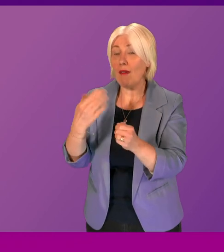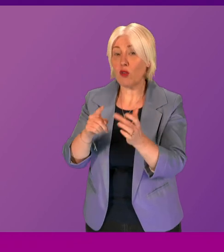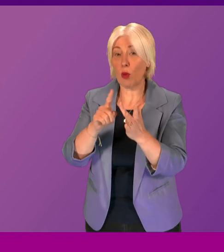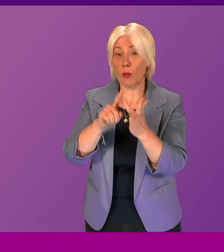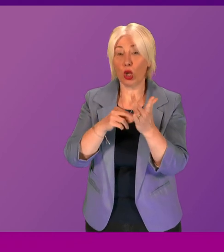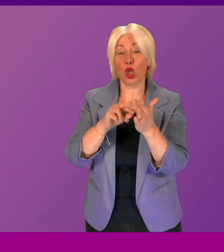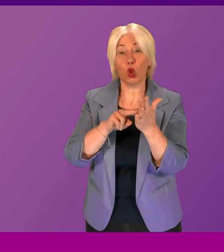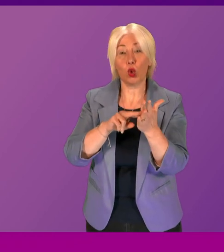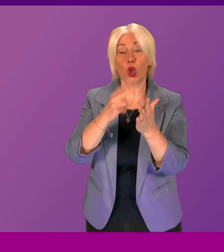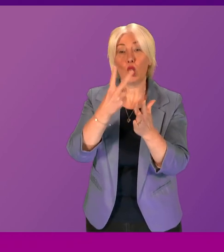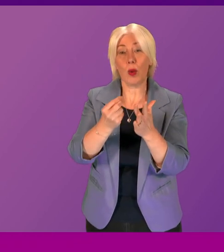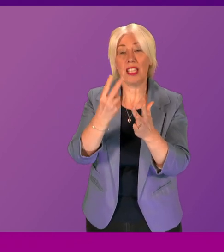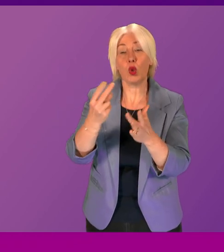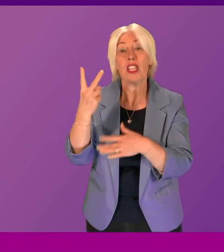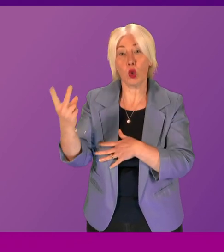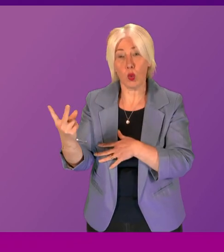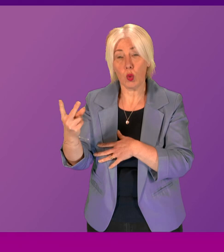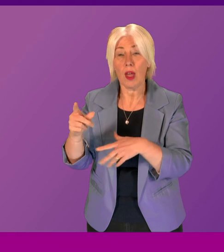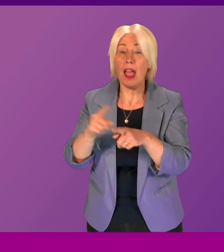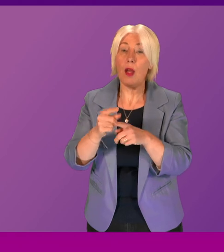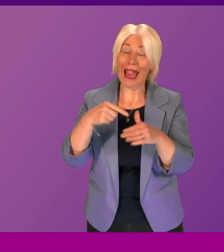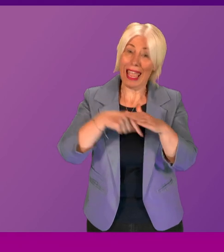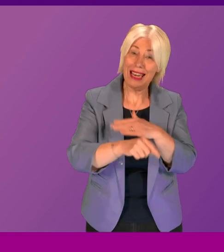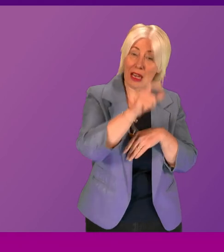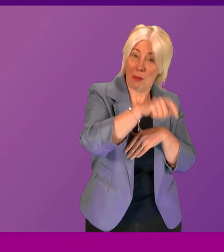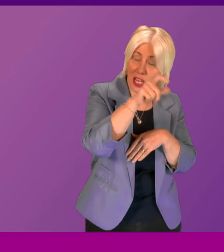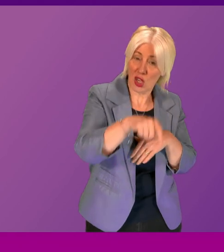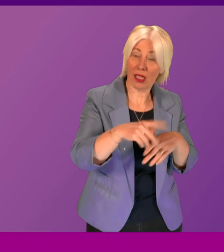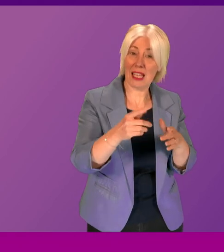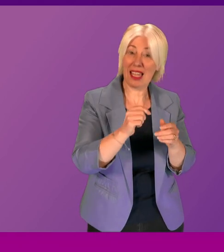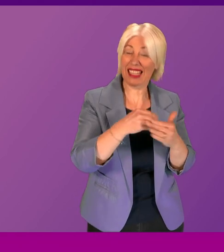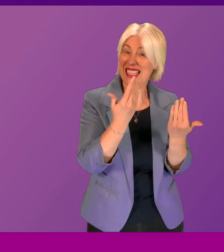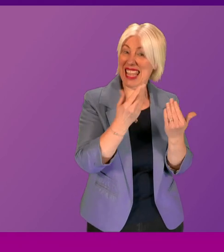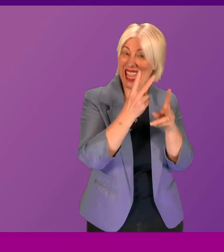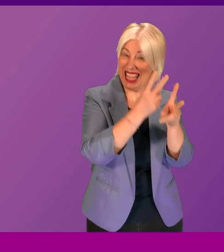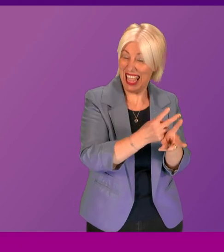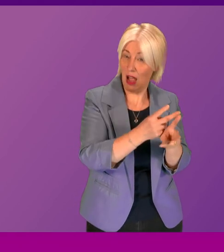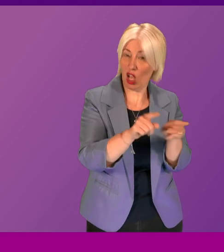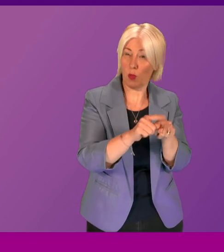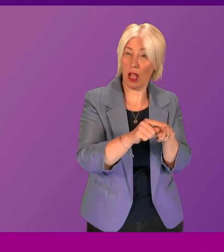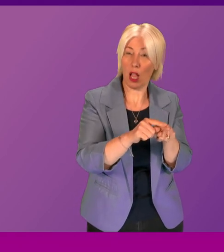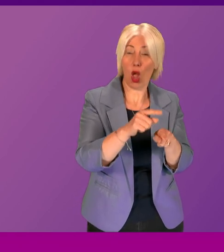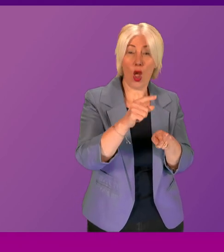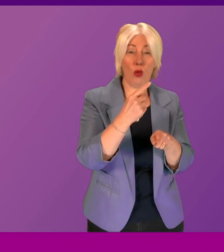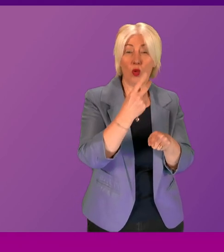two years for new out-patient appointments and a reduction of a quarter for in-patient and day-case treatments. What are we doing about this?